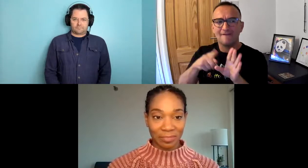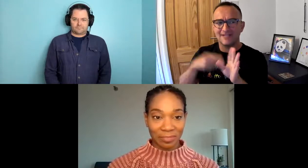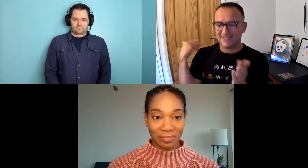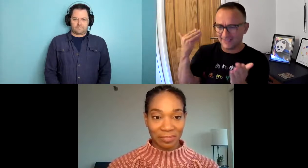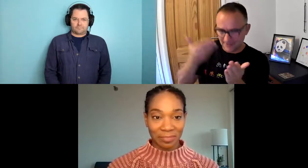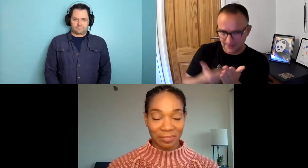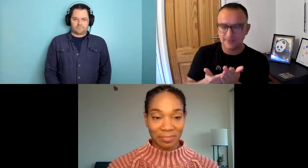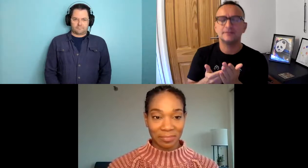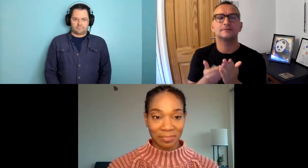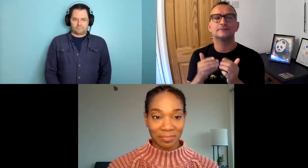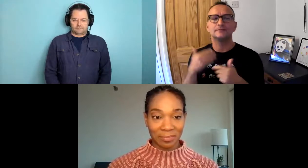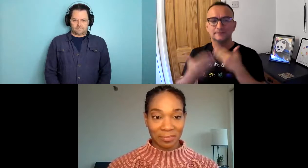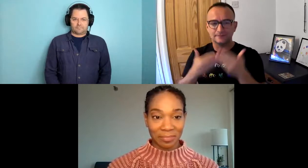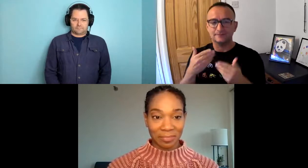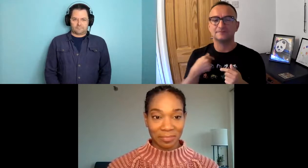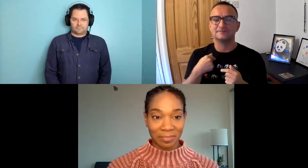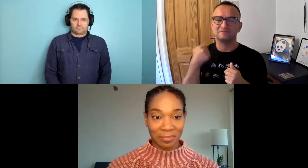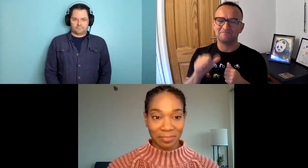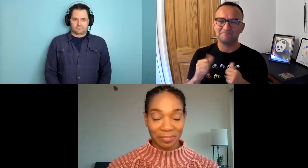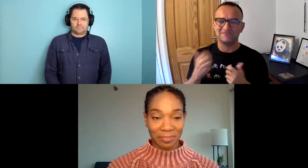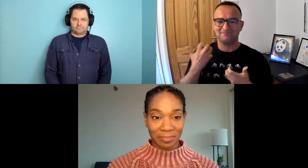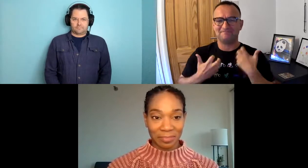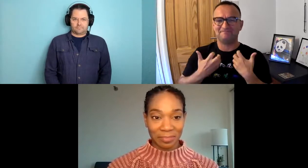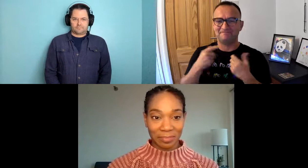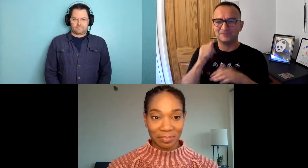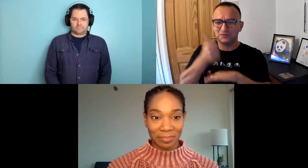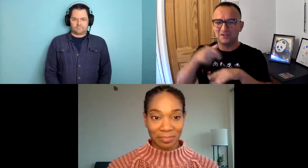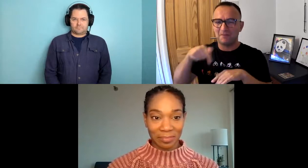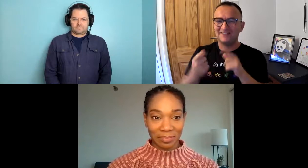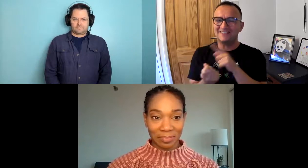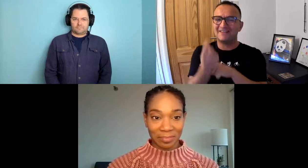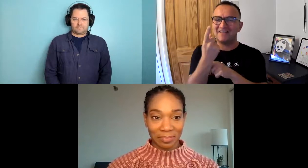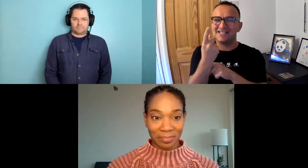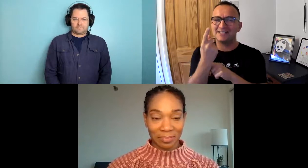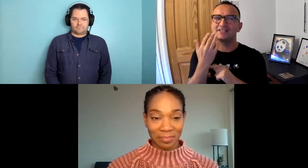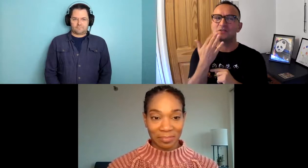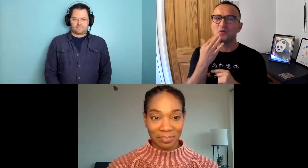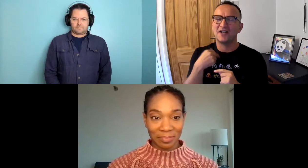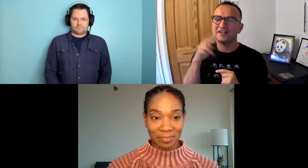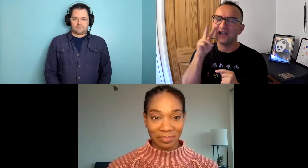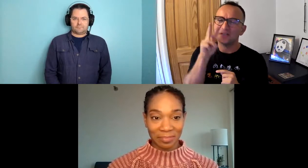a look at a book that has been published called: The Queen's English.